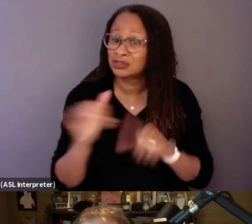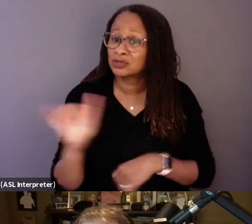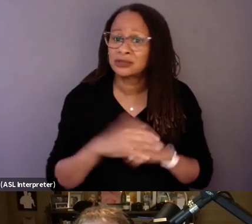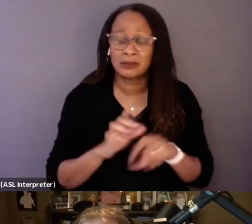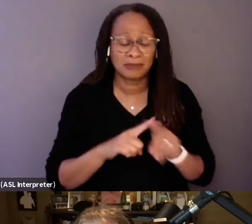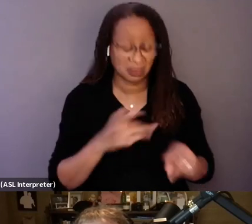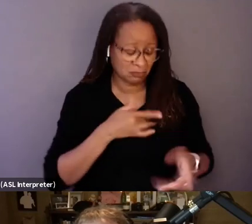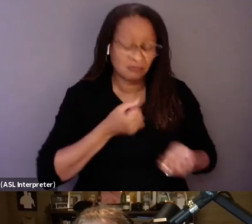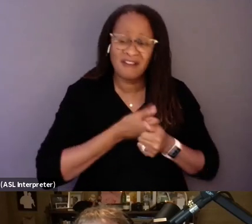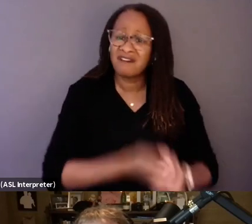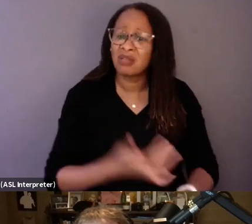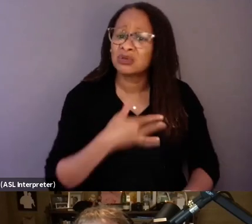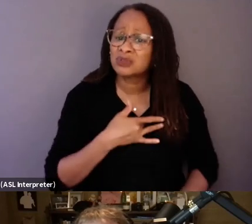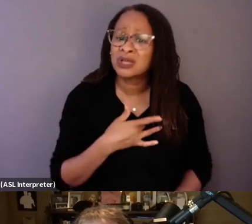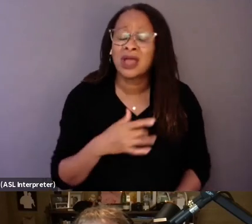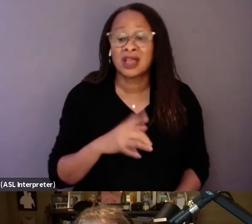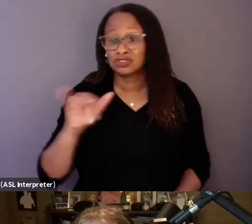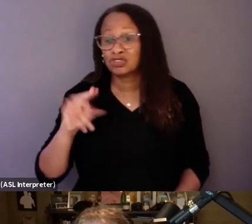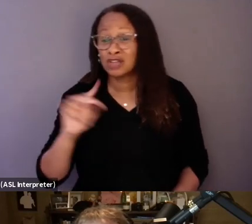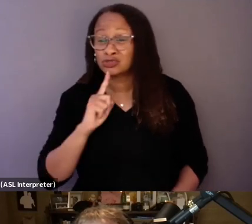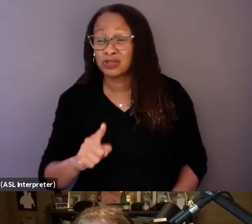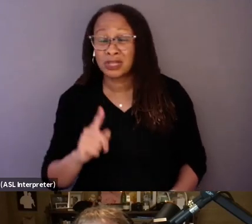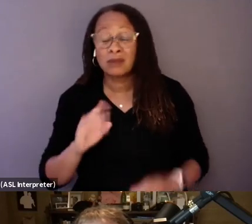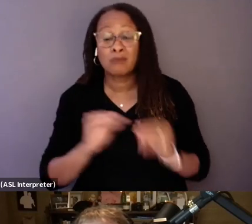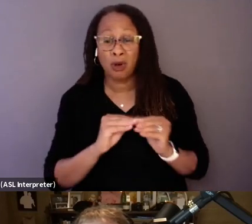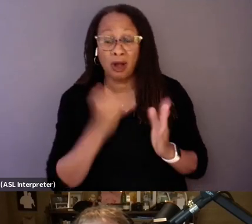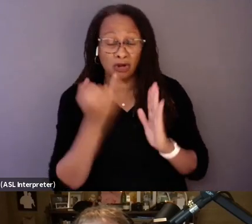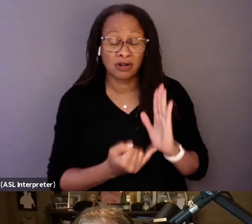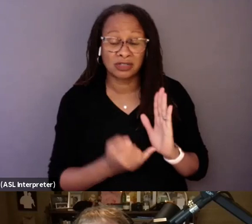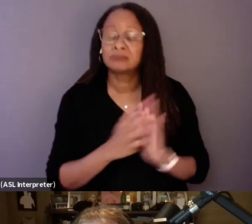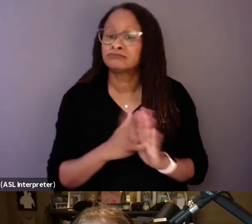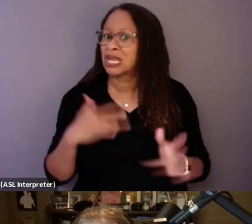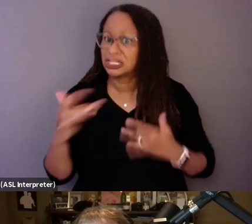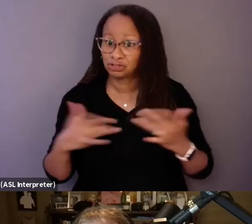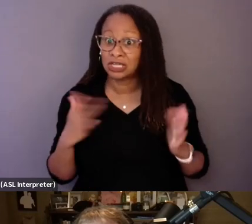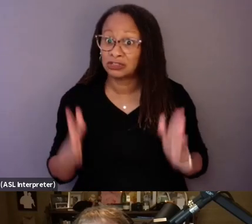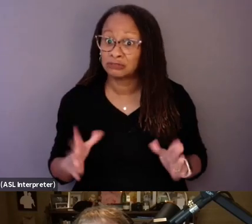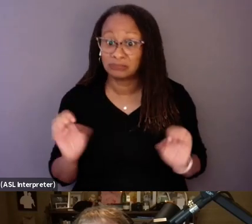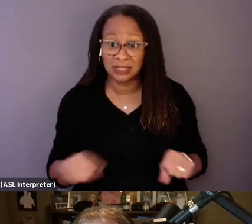I mean, John, was really more an artist. He was an entertainer and that was perhaps his greatest talent. But he was an artist.